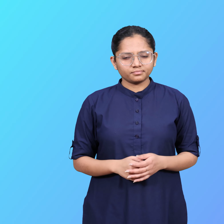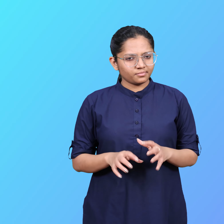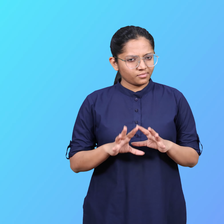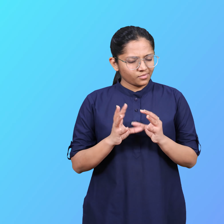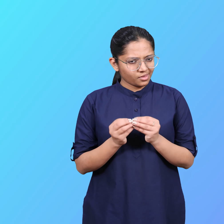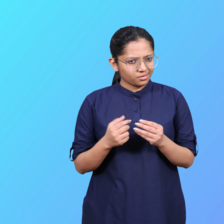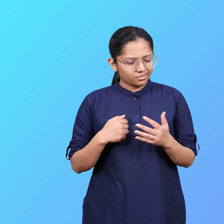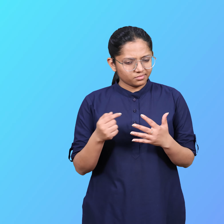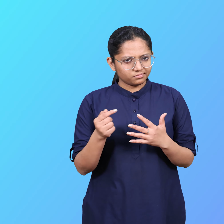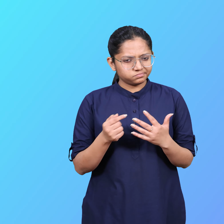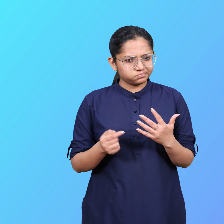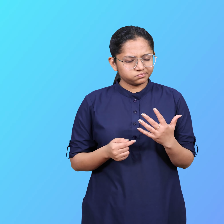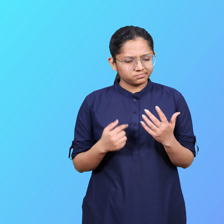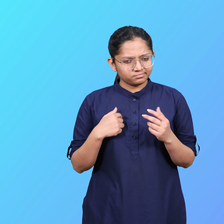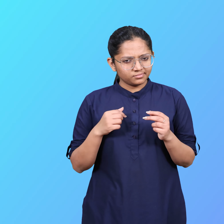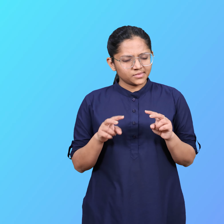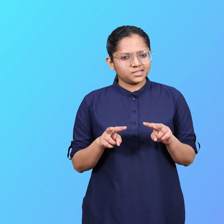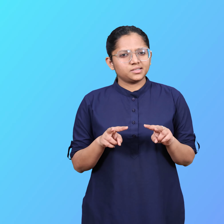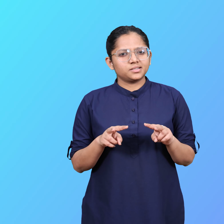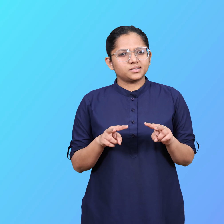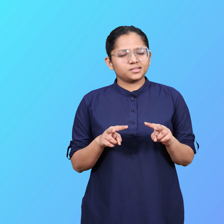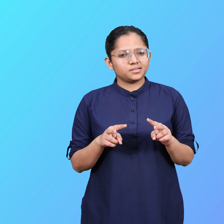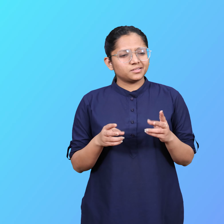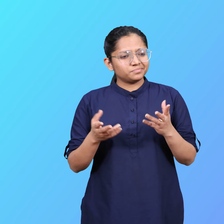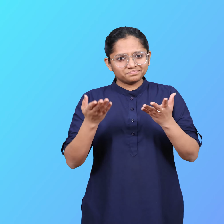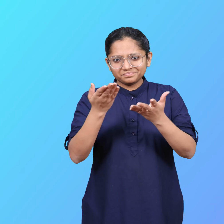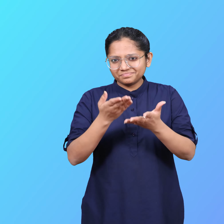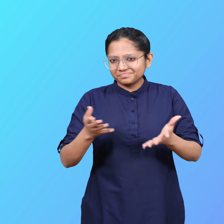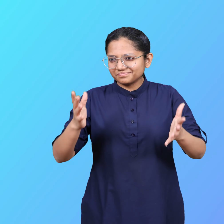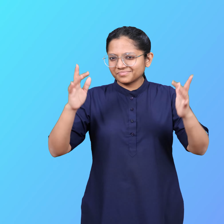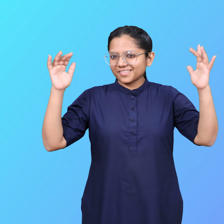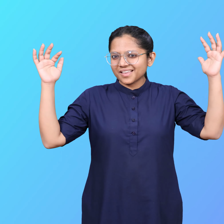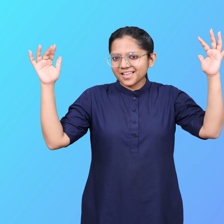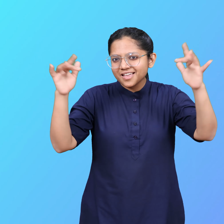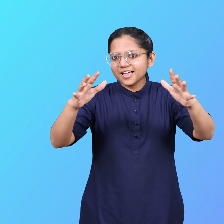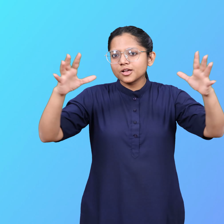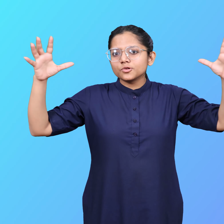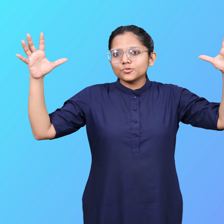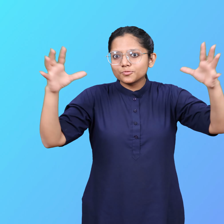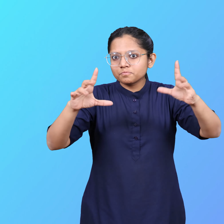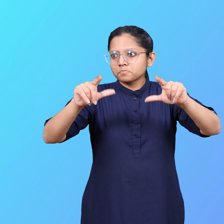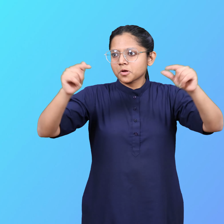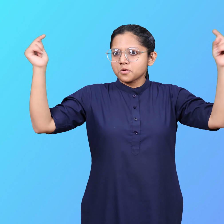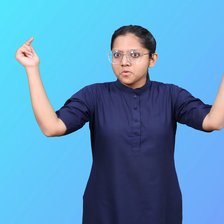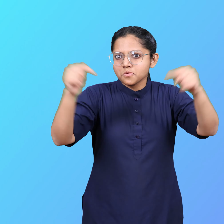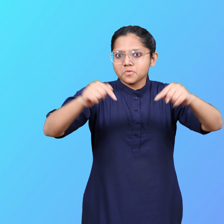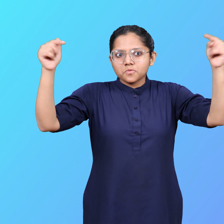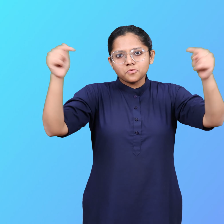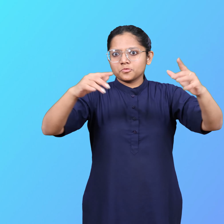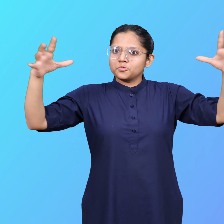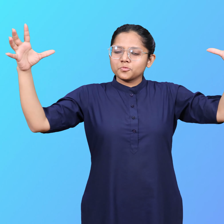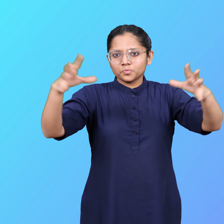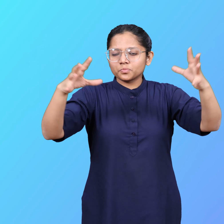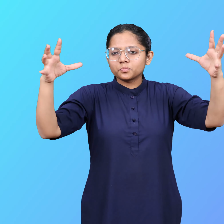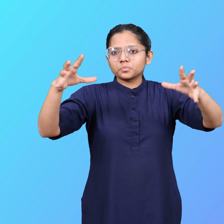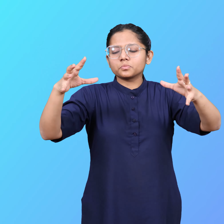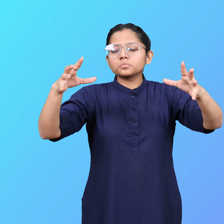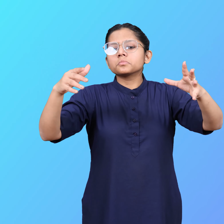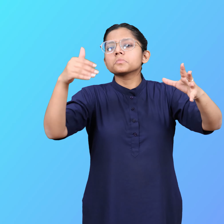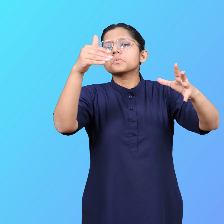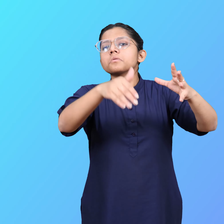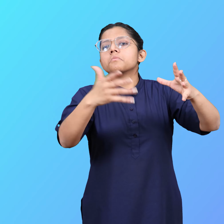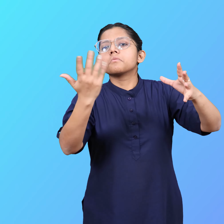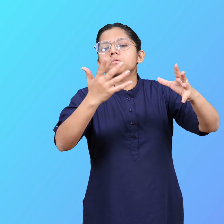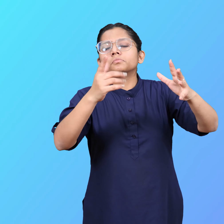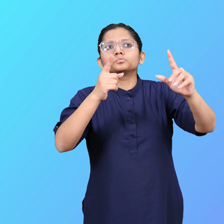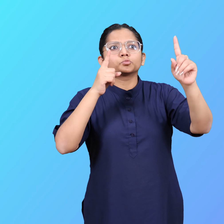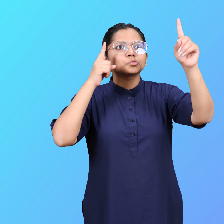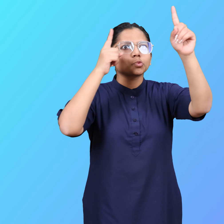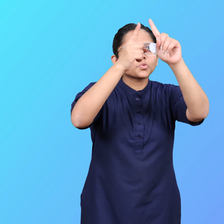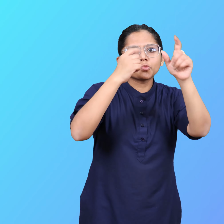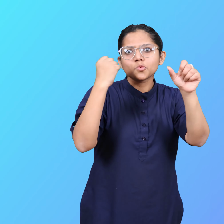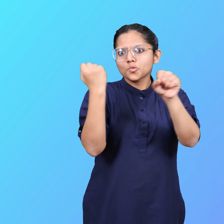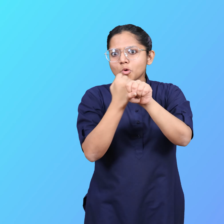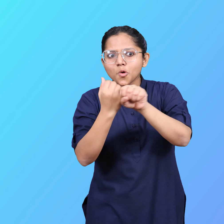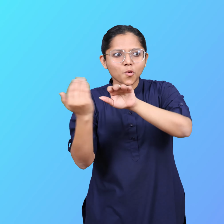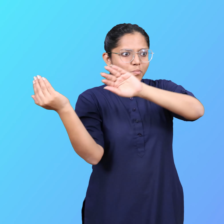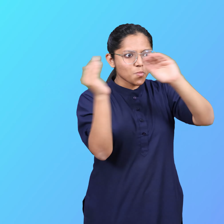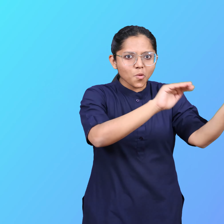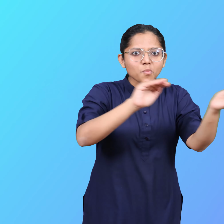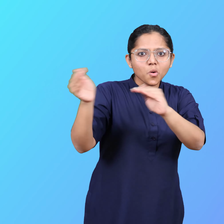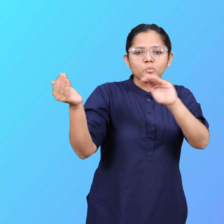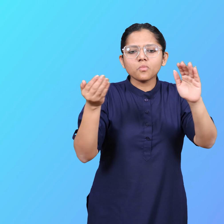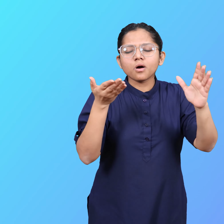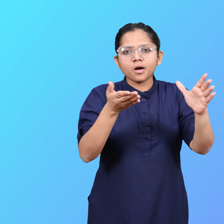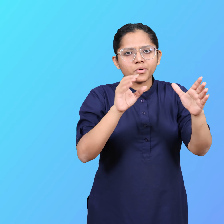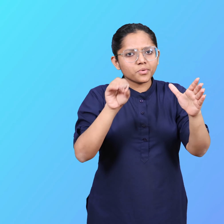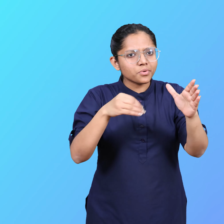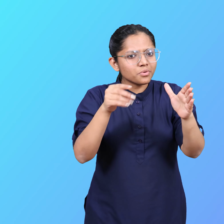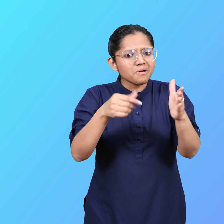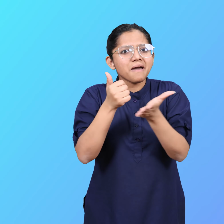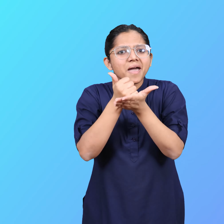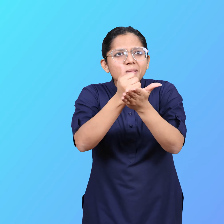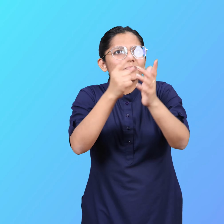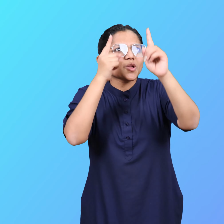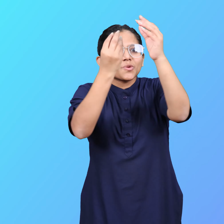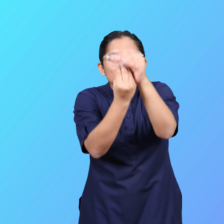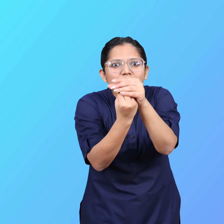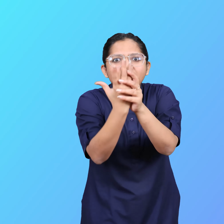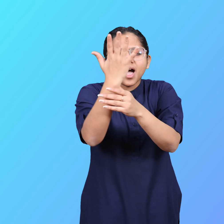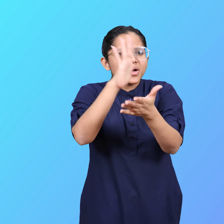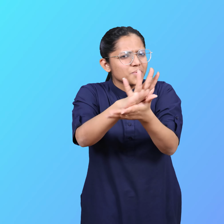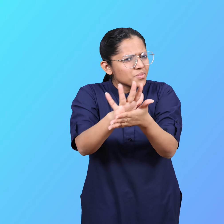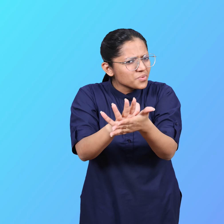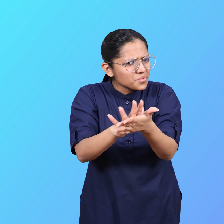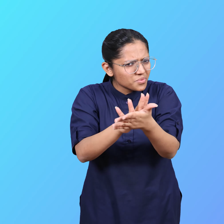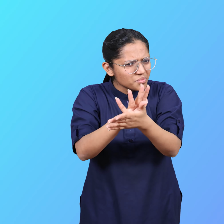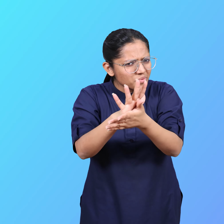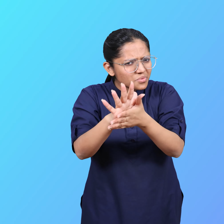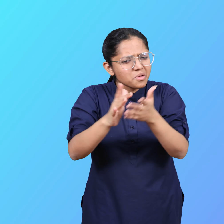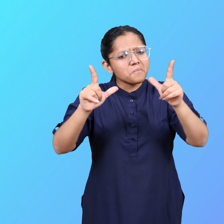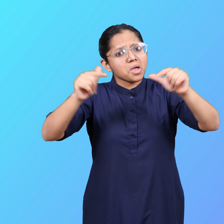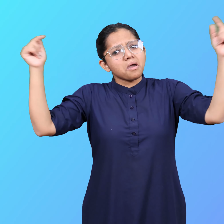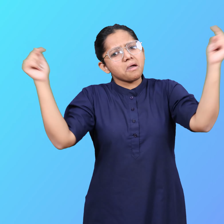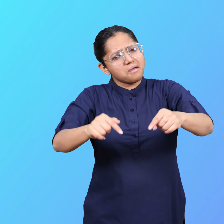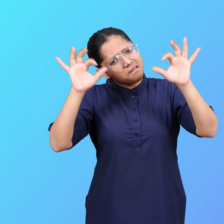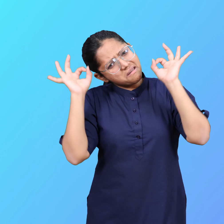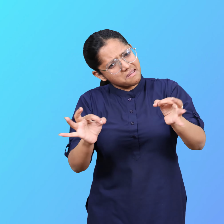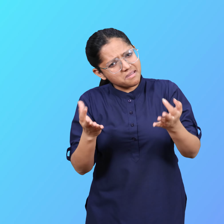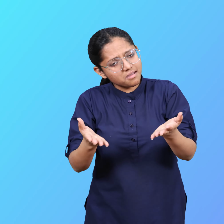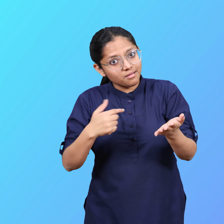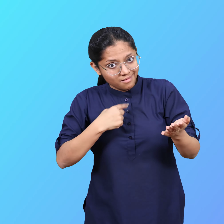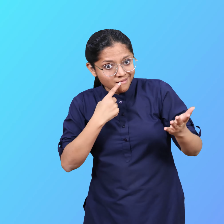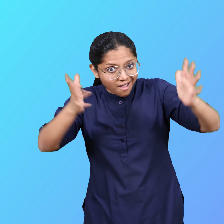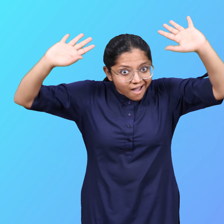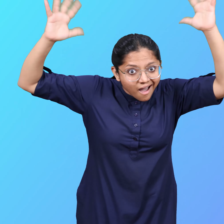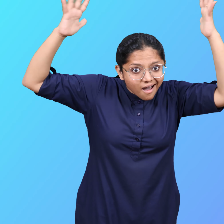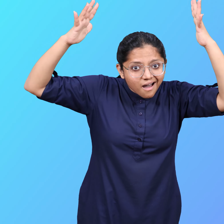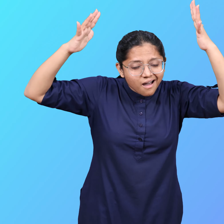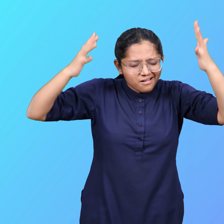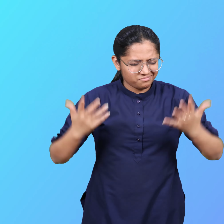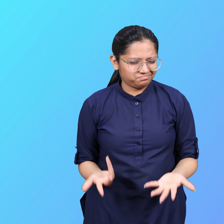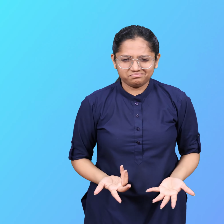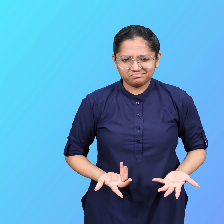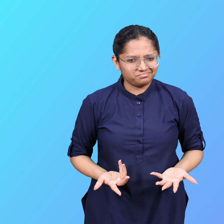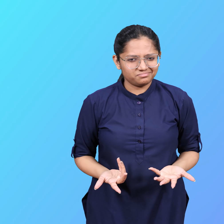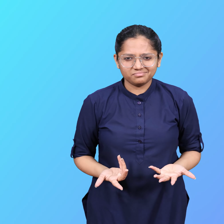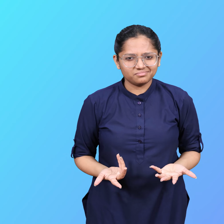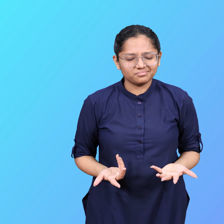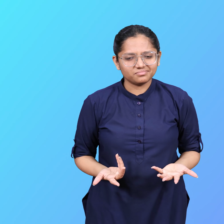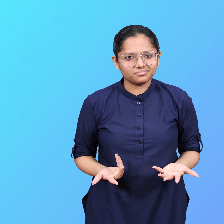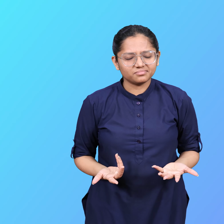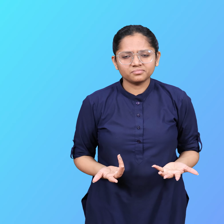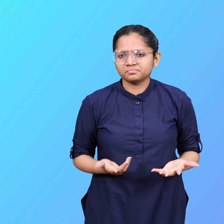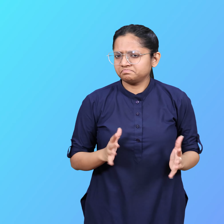In the things I tell you now I don’t praise you. Your meetings hurt you more than they help you.